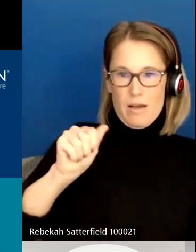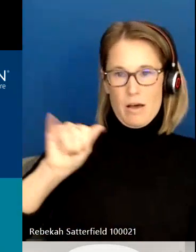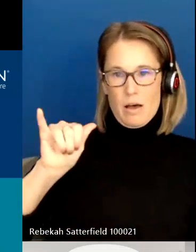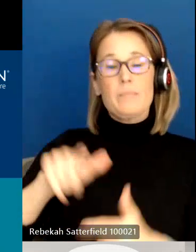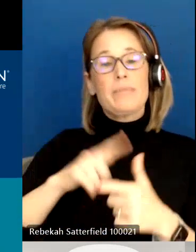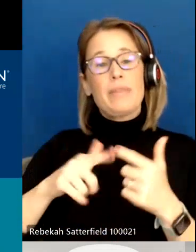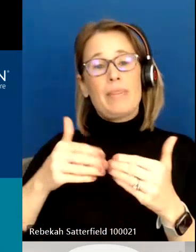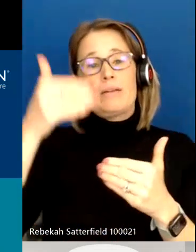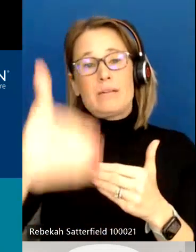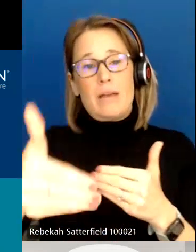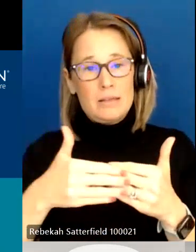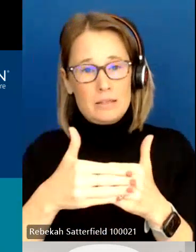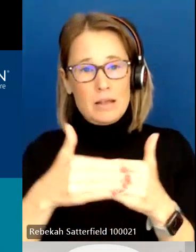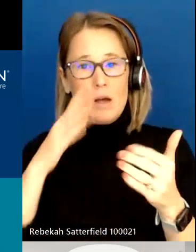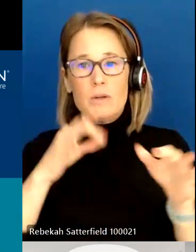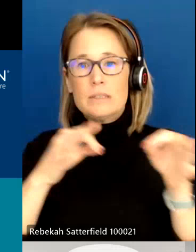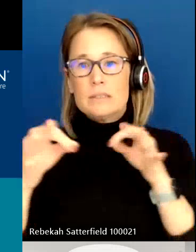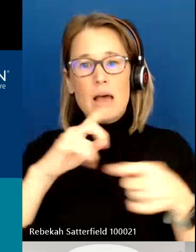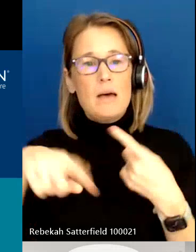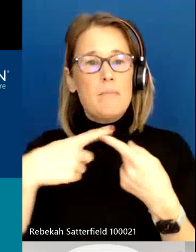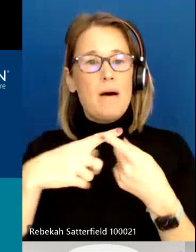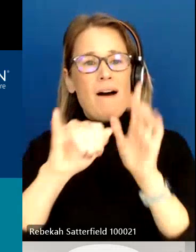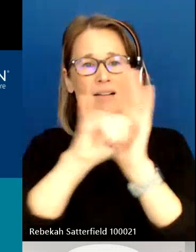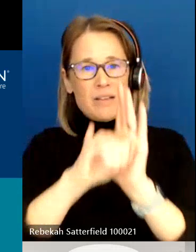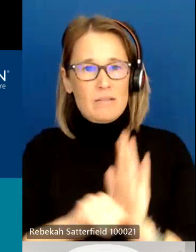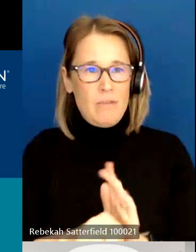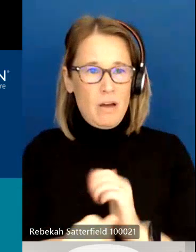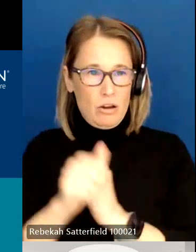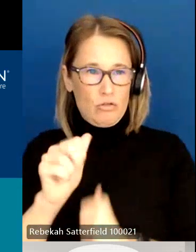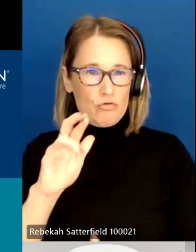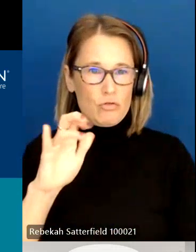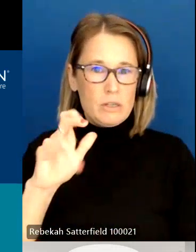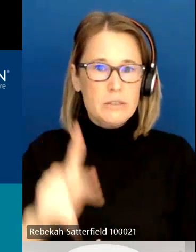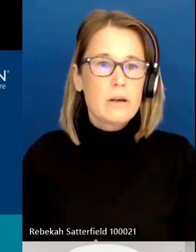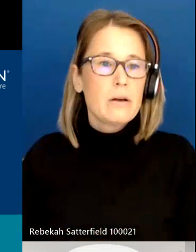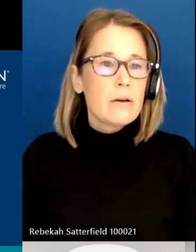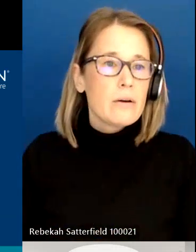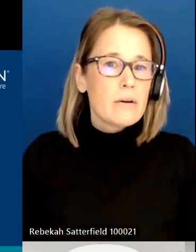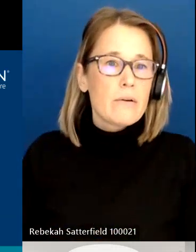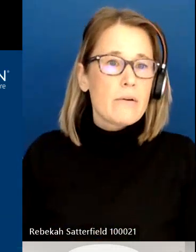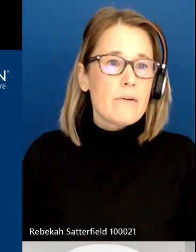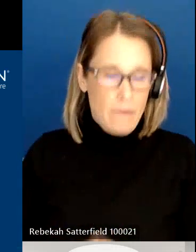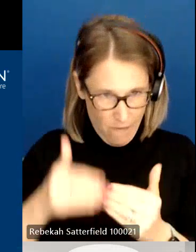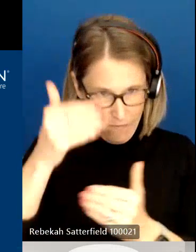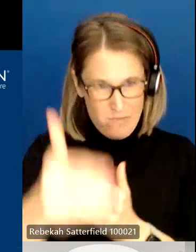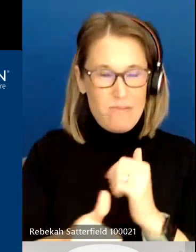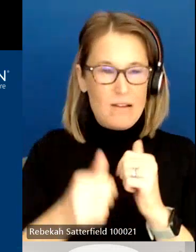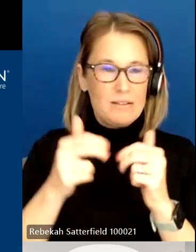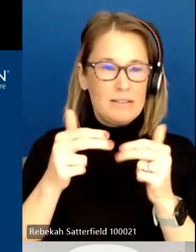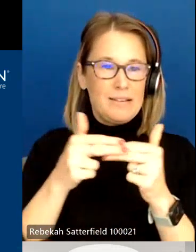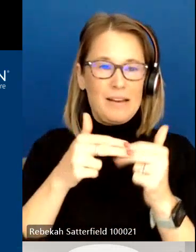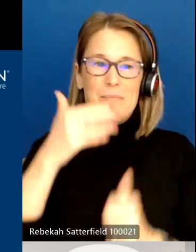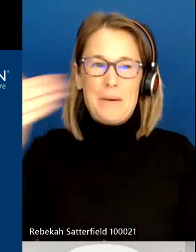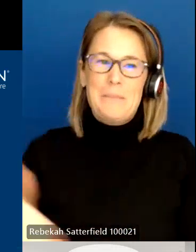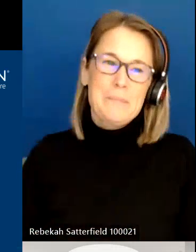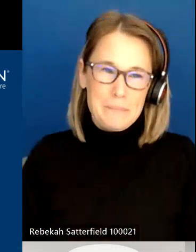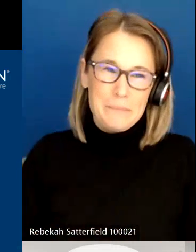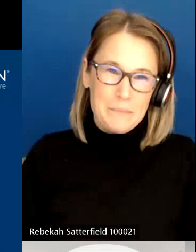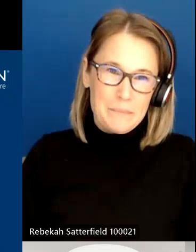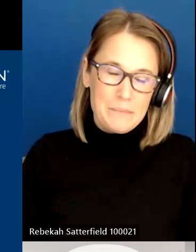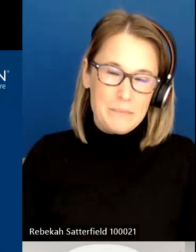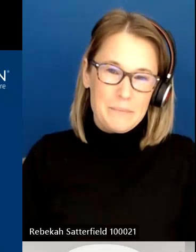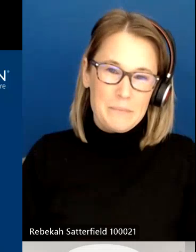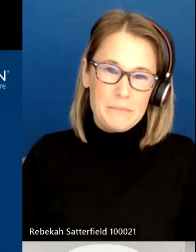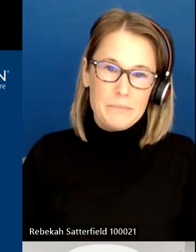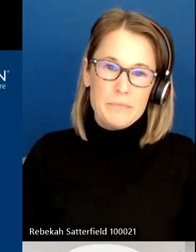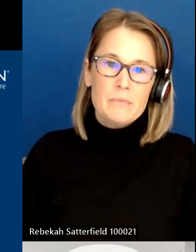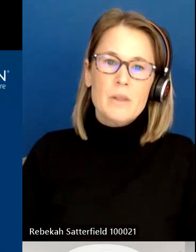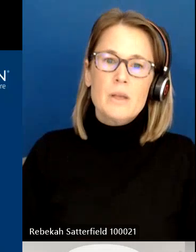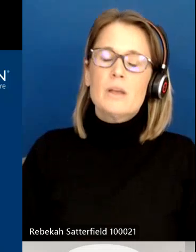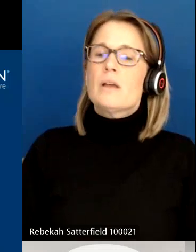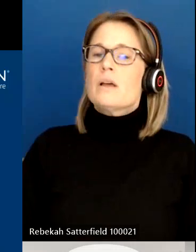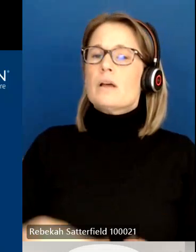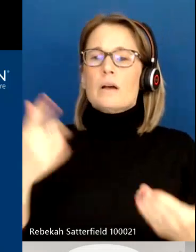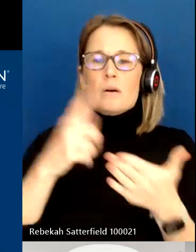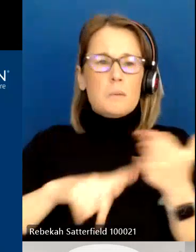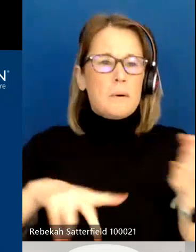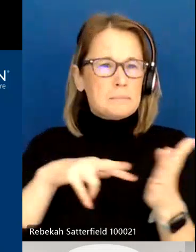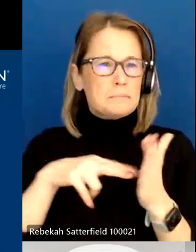risks go to the next slide please thank you so what does it mean the regulation requires you to